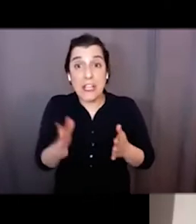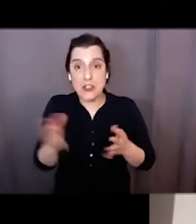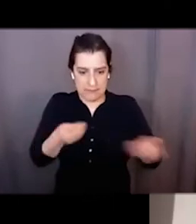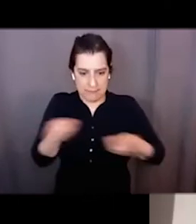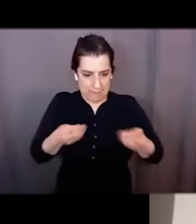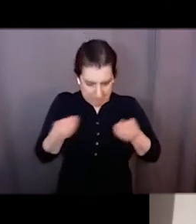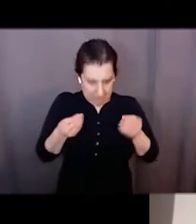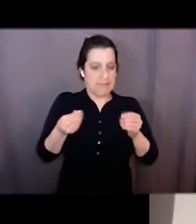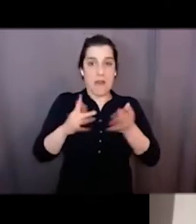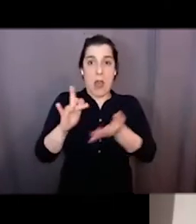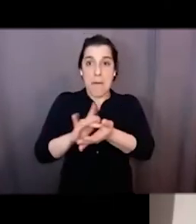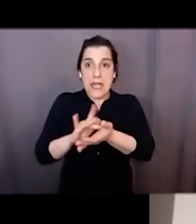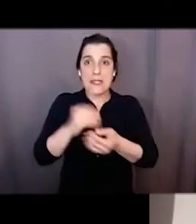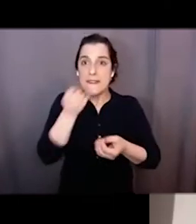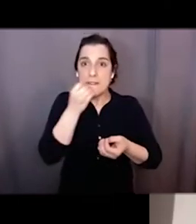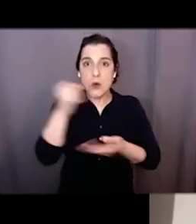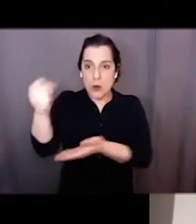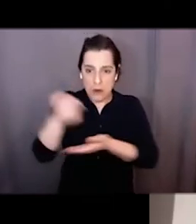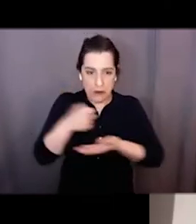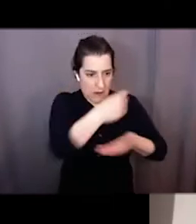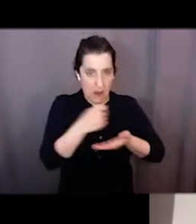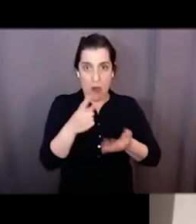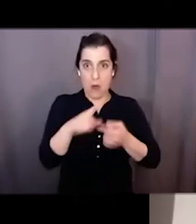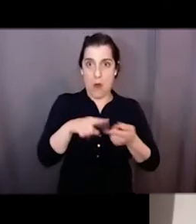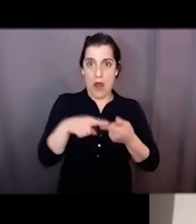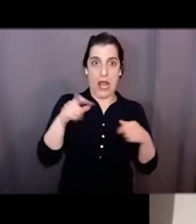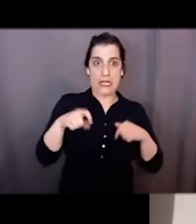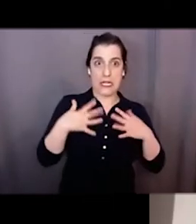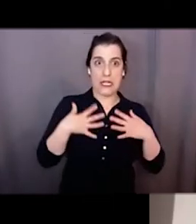medicine and food and what I needed it. And I was also quite sick.